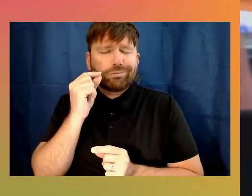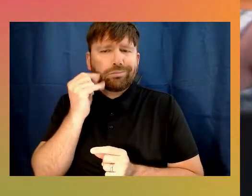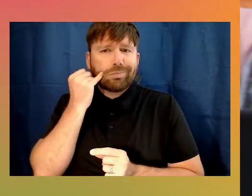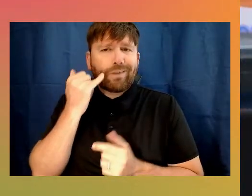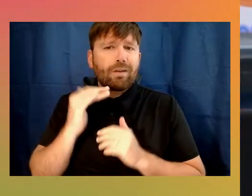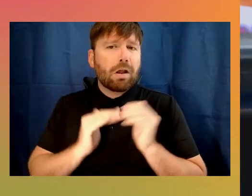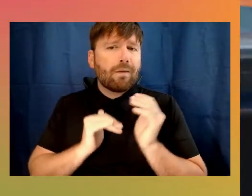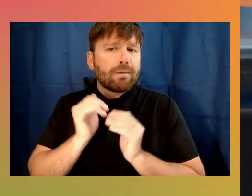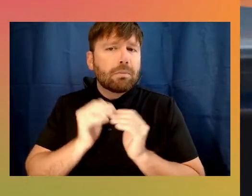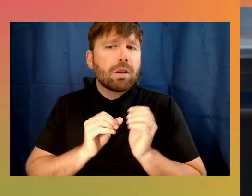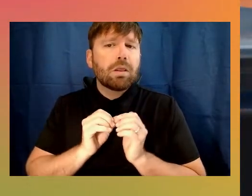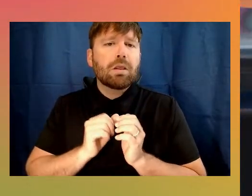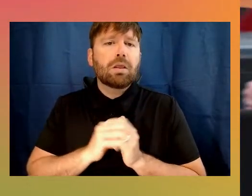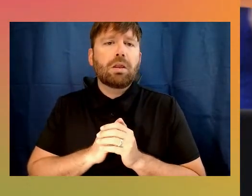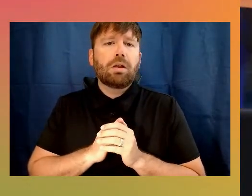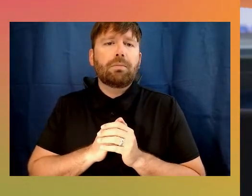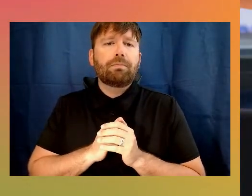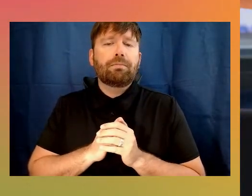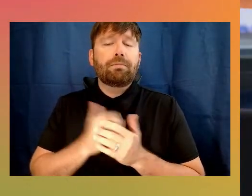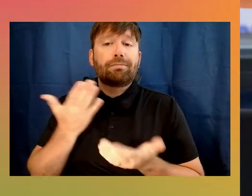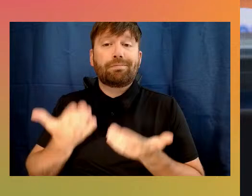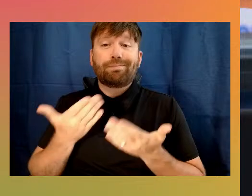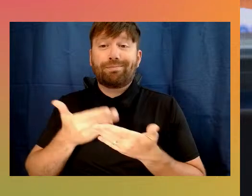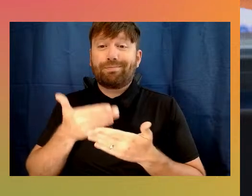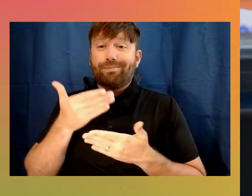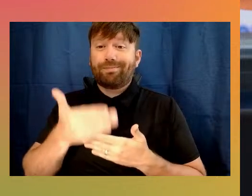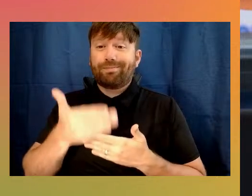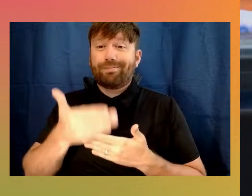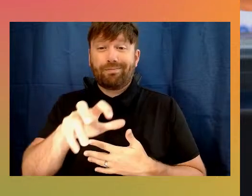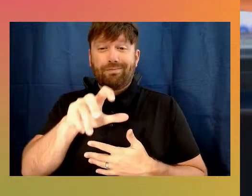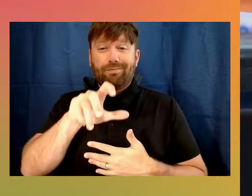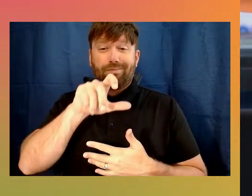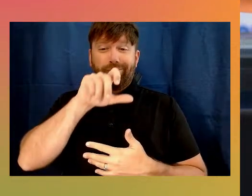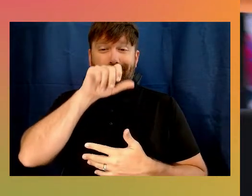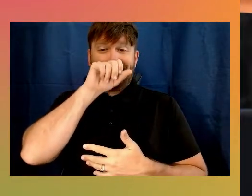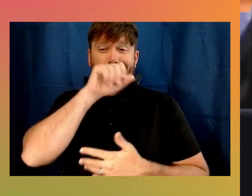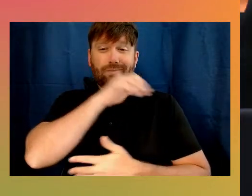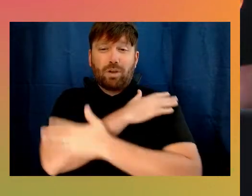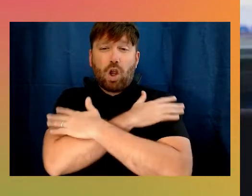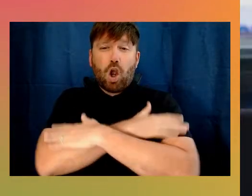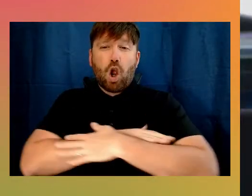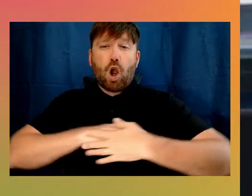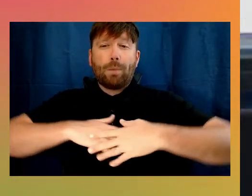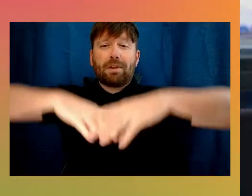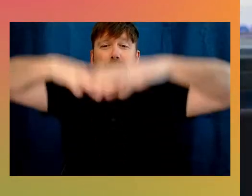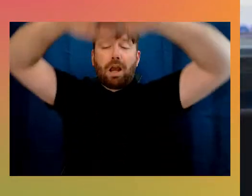KEEPING THE GAZE INWARDS.